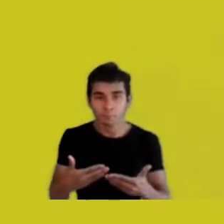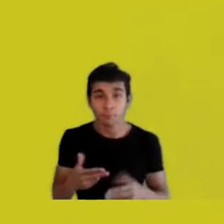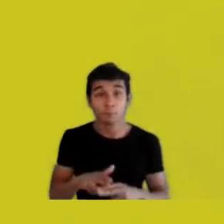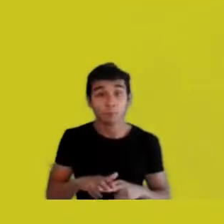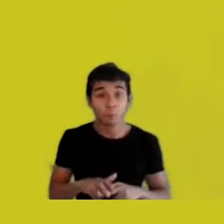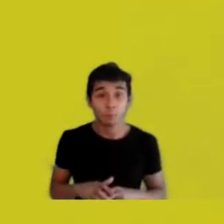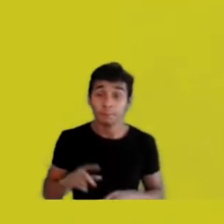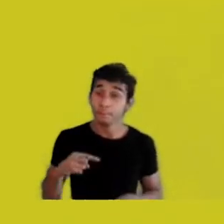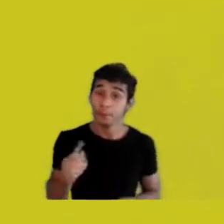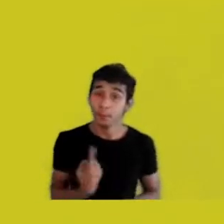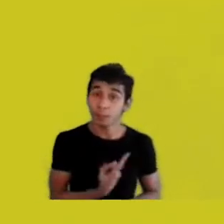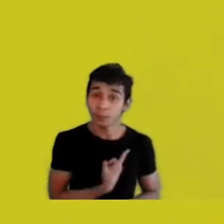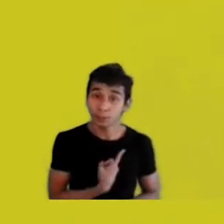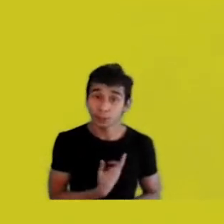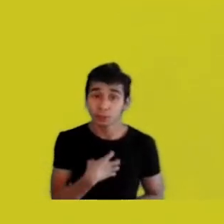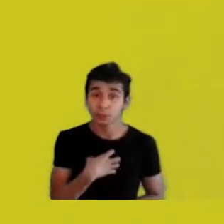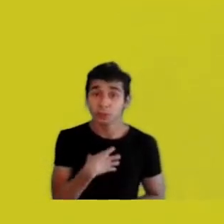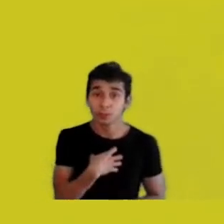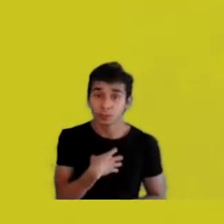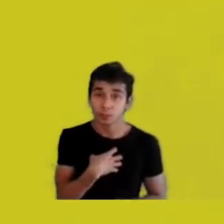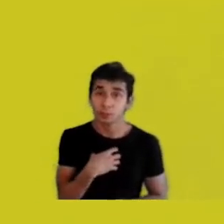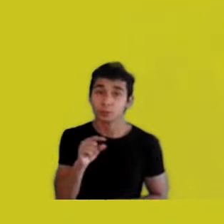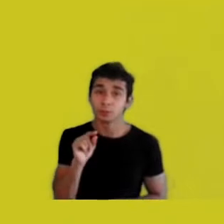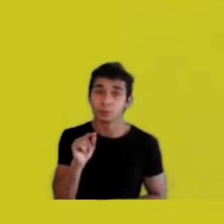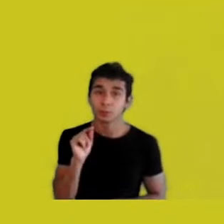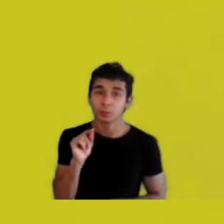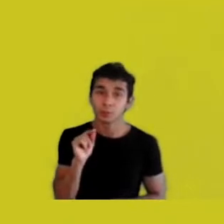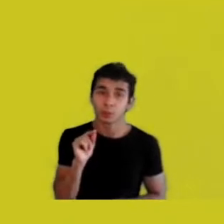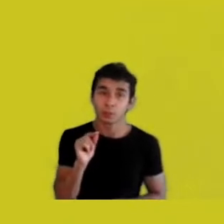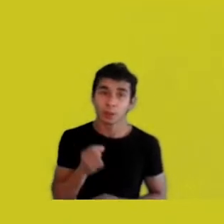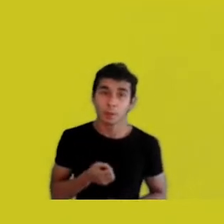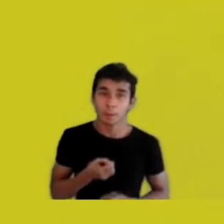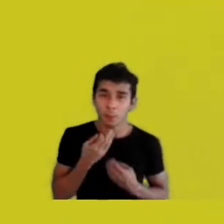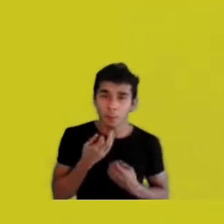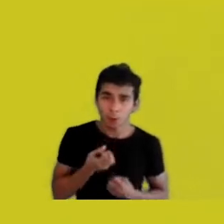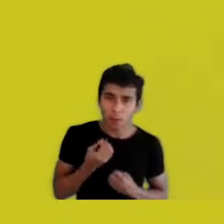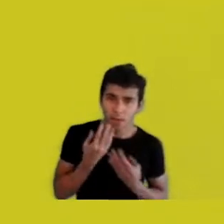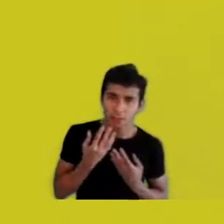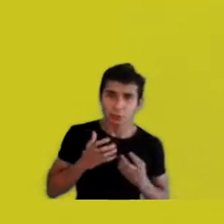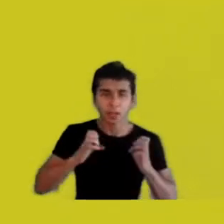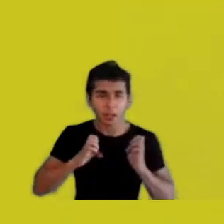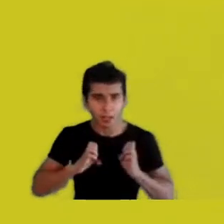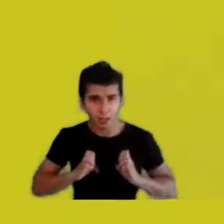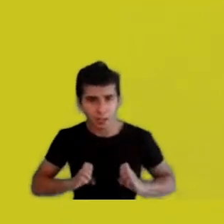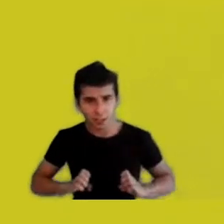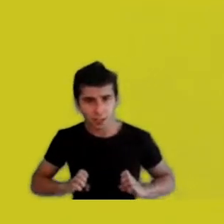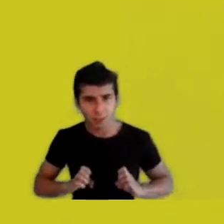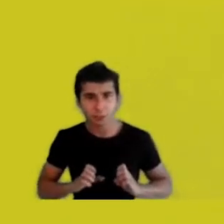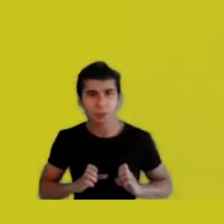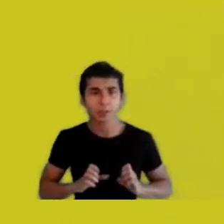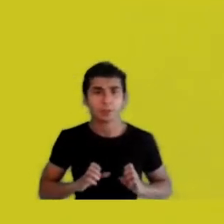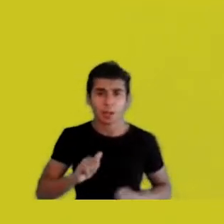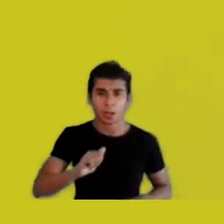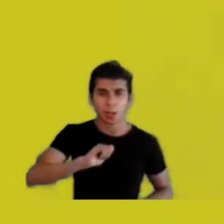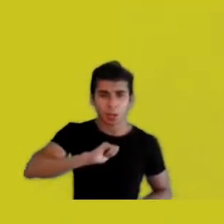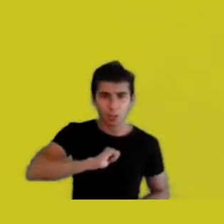poetically, ethically, ontologically with these other intangible dimensions